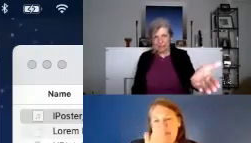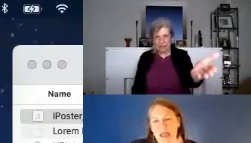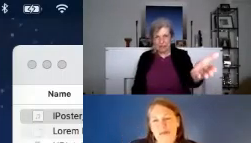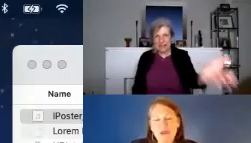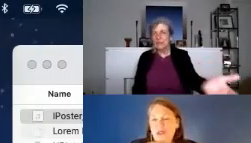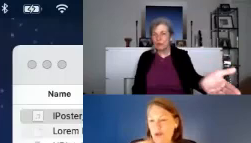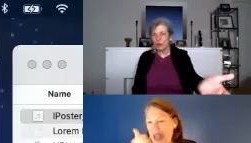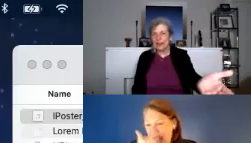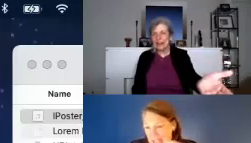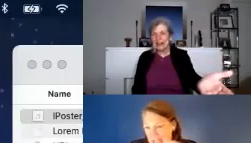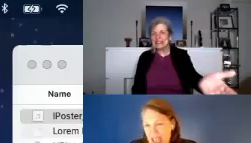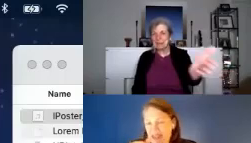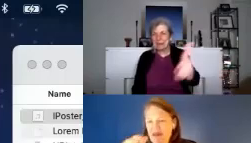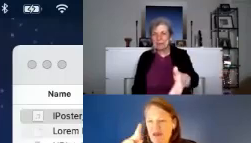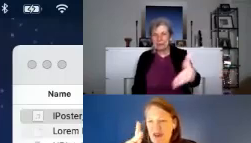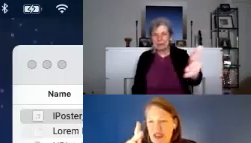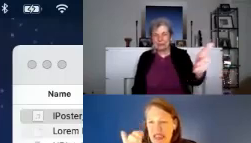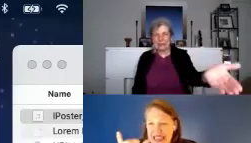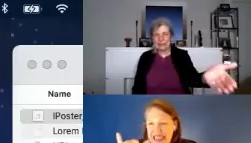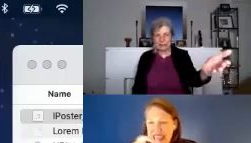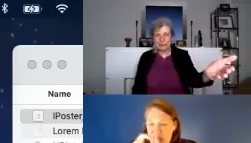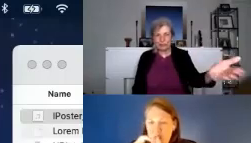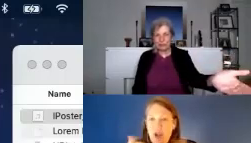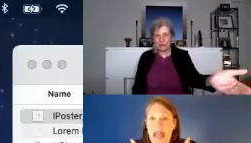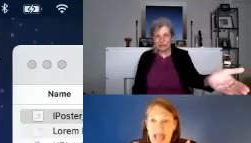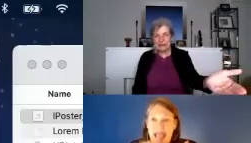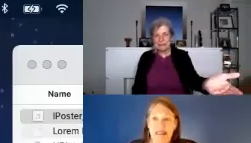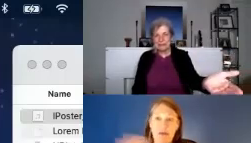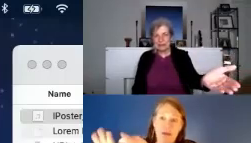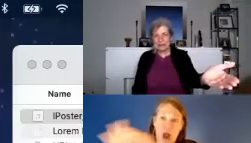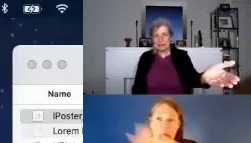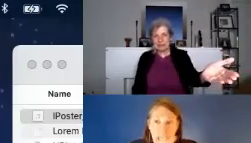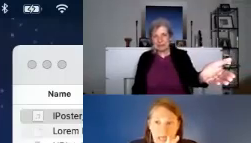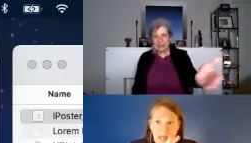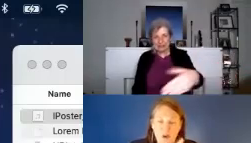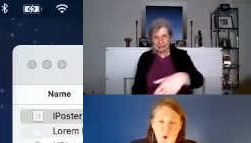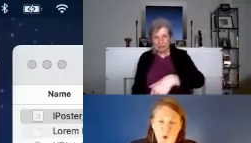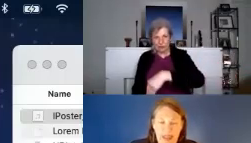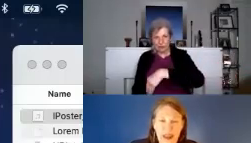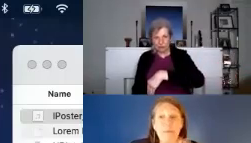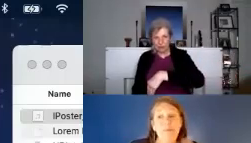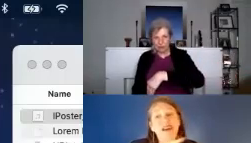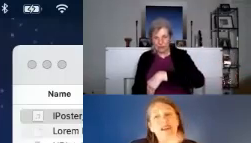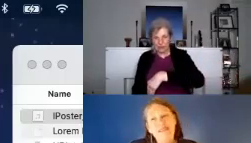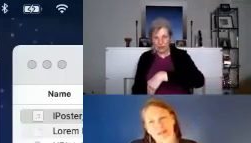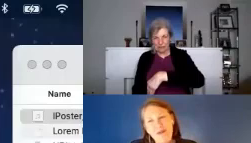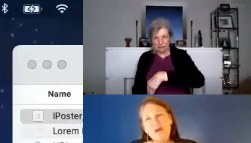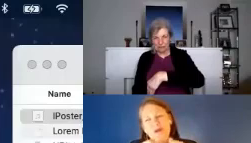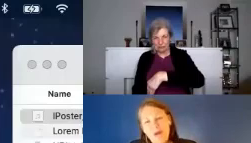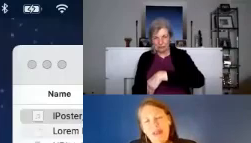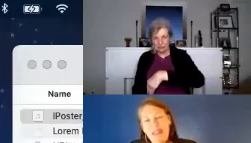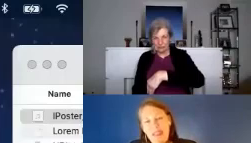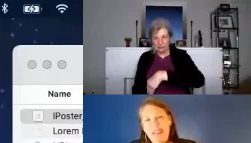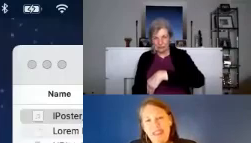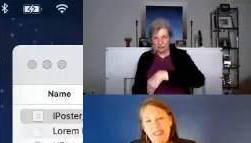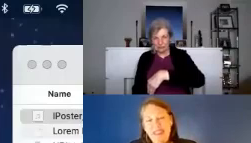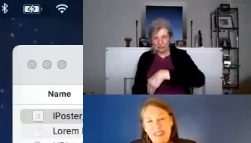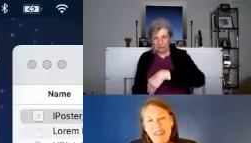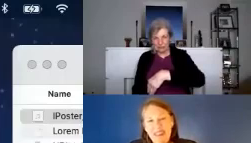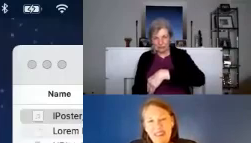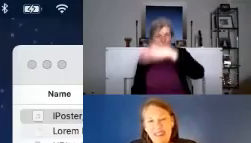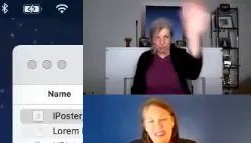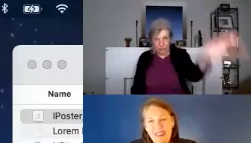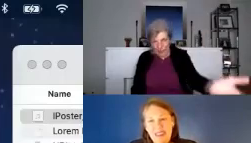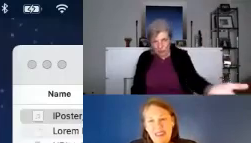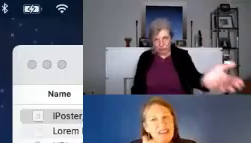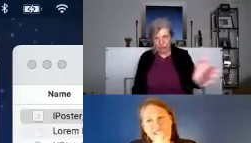every keyword has a link to it, 07:36:39 but of course with several thousand